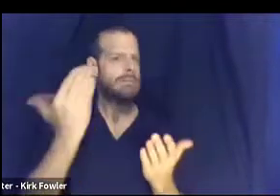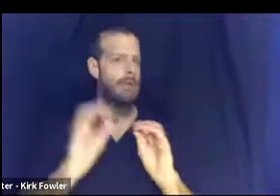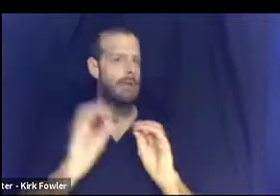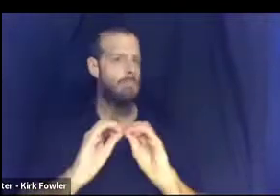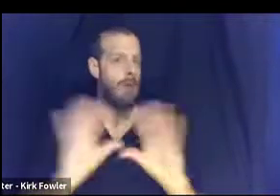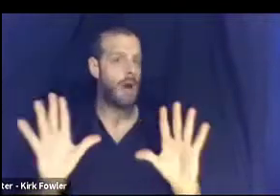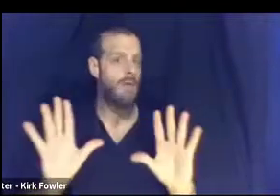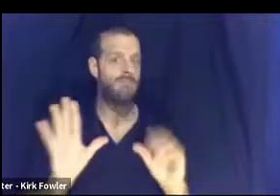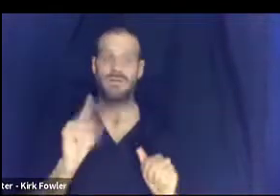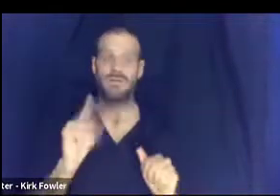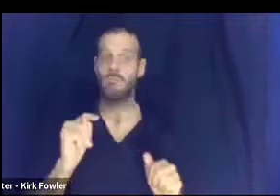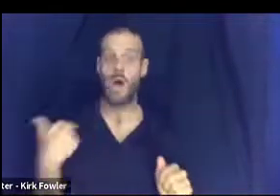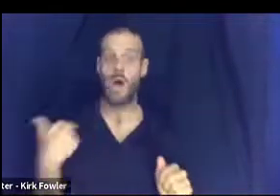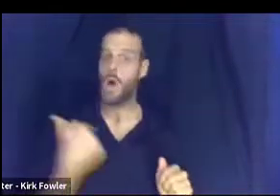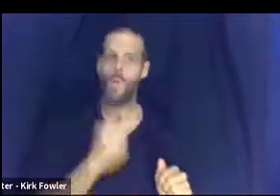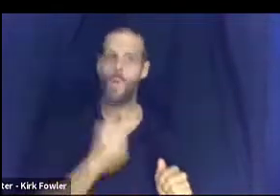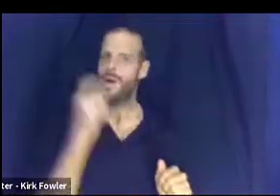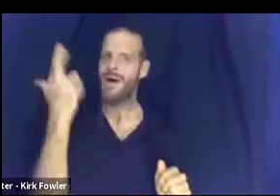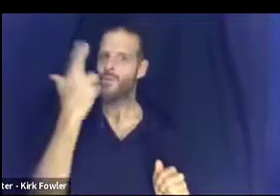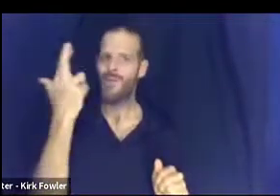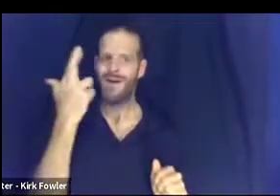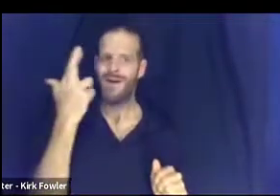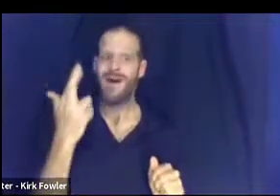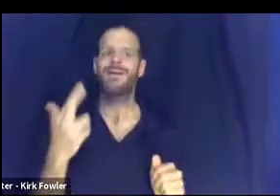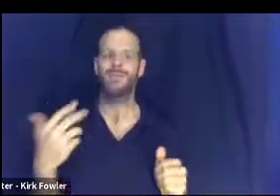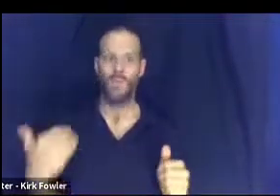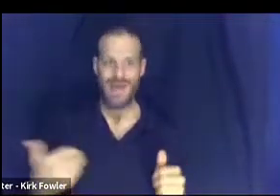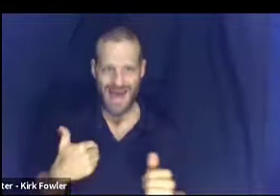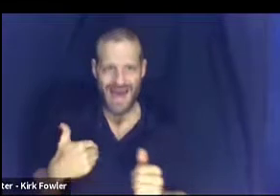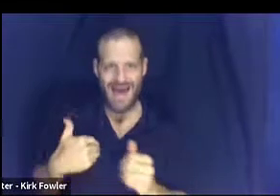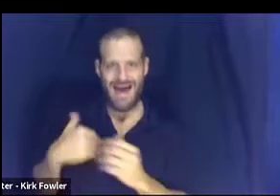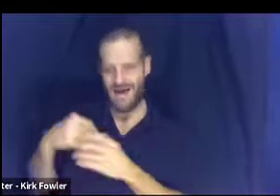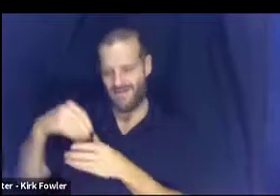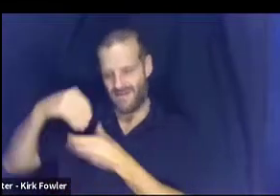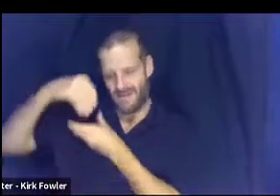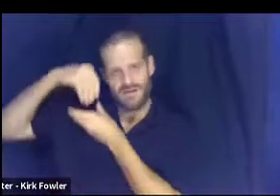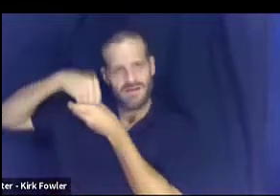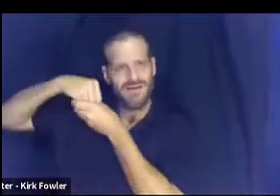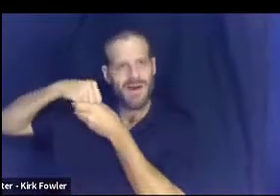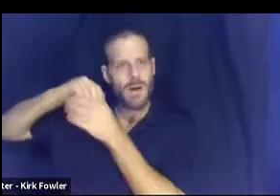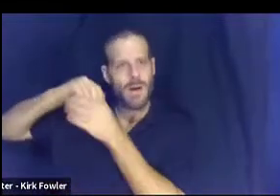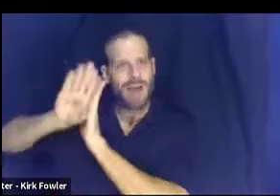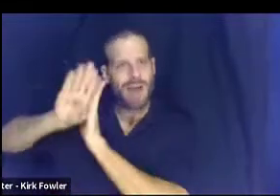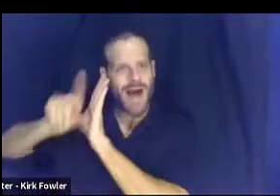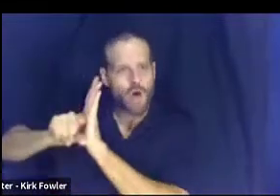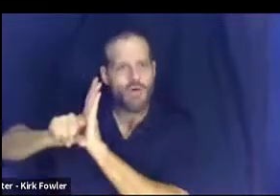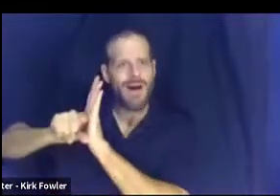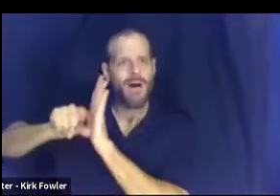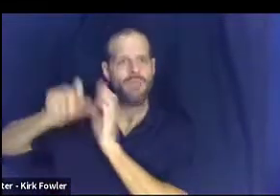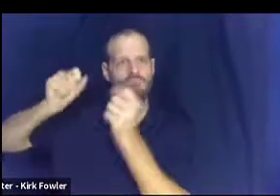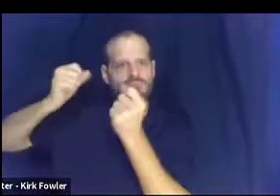that we have all of those background concepts and we can look at this and think, oh yeah, that's water. That means water.